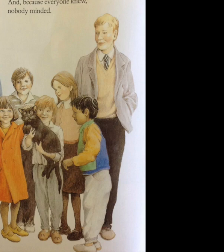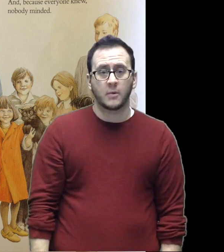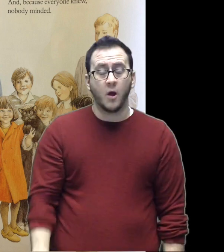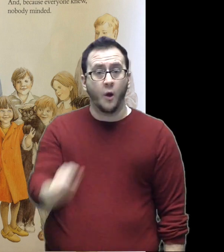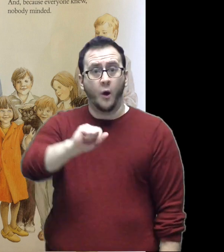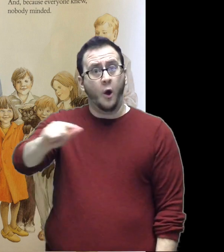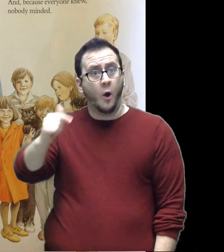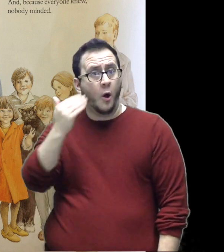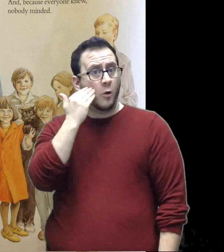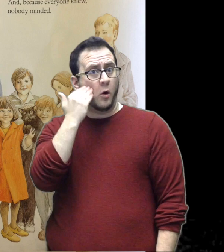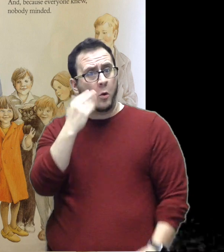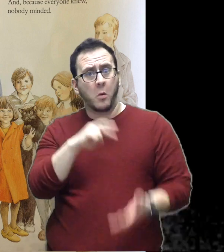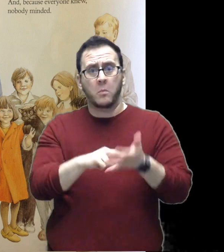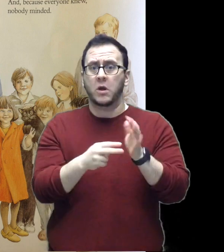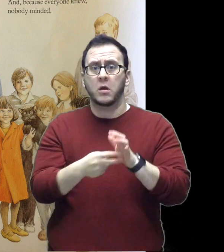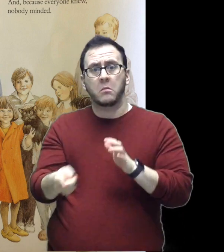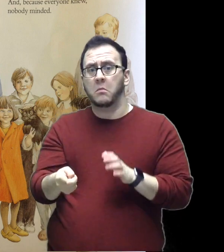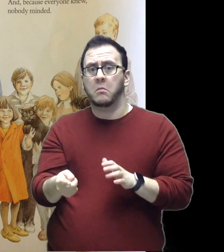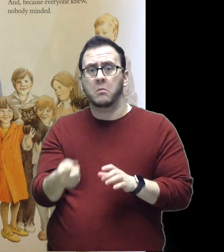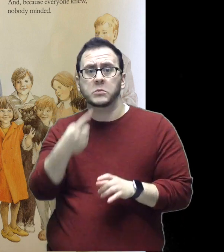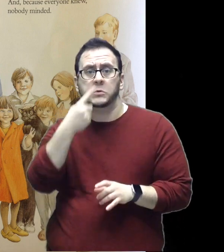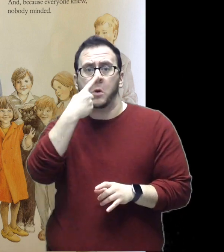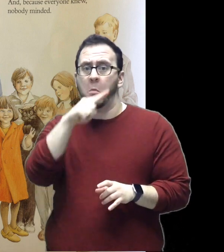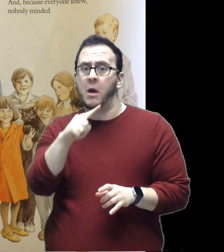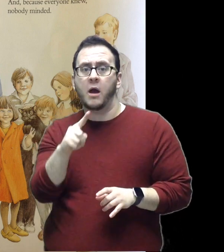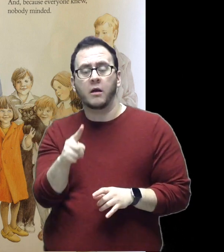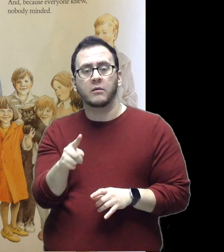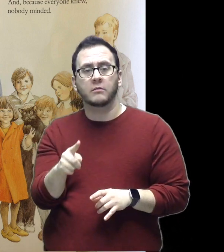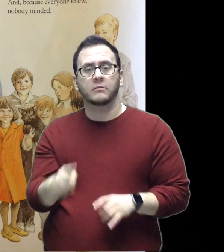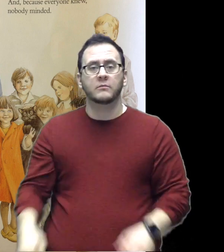And, because everyone knew, nobody minded.